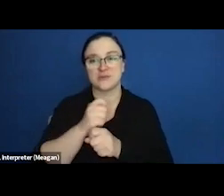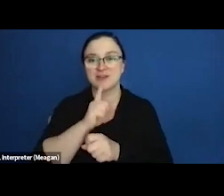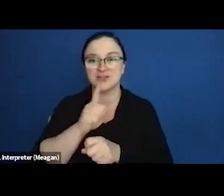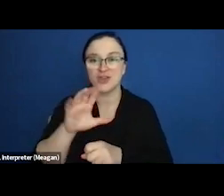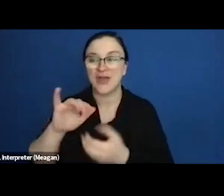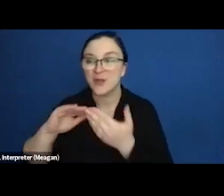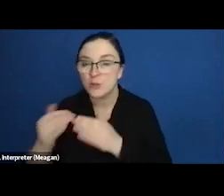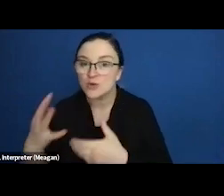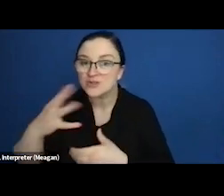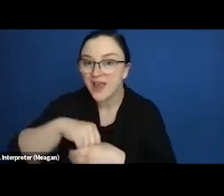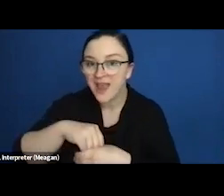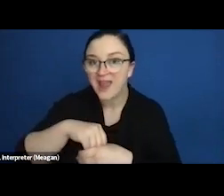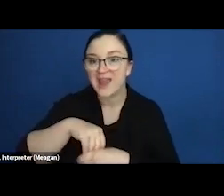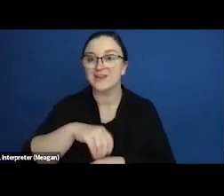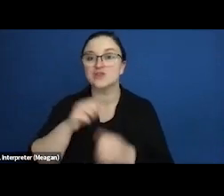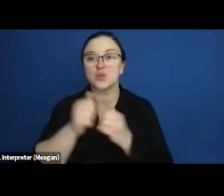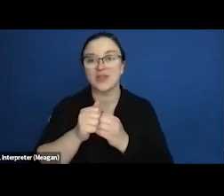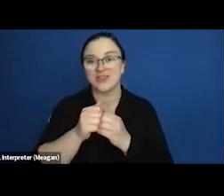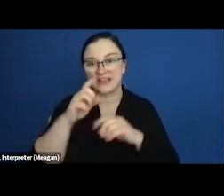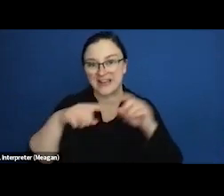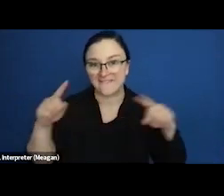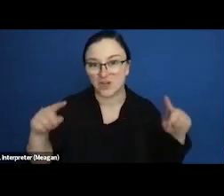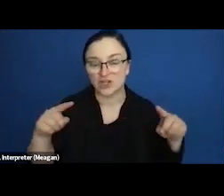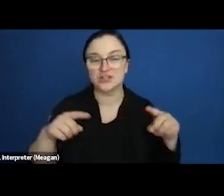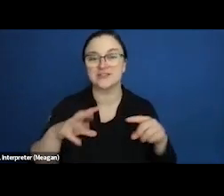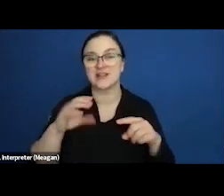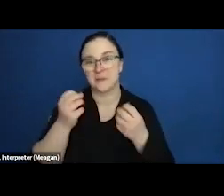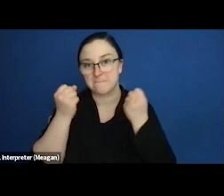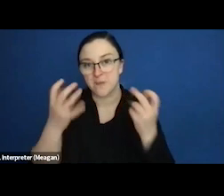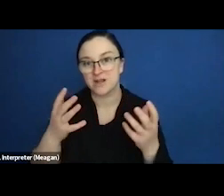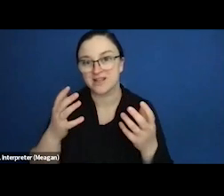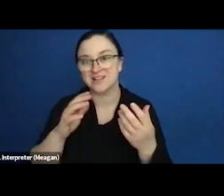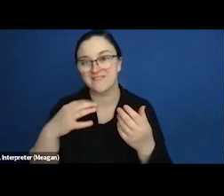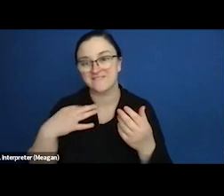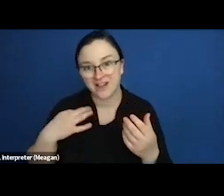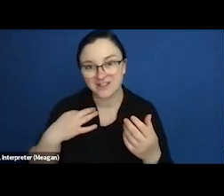with multiple and diverse volunteers, is community-driven, to ensure that there's use